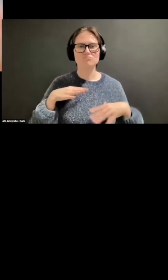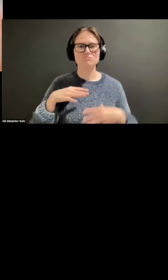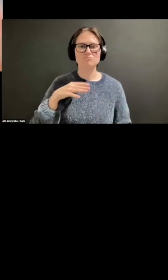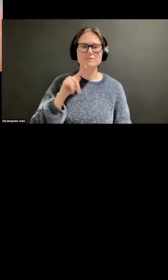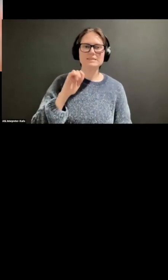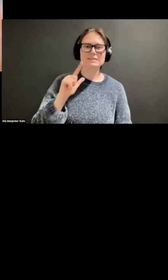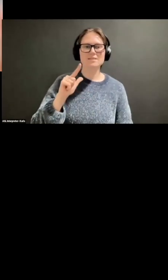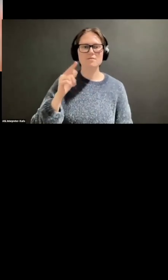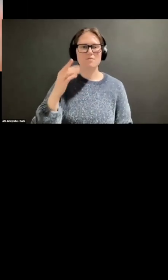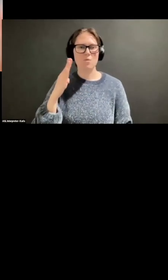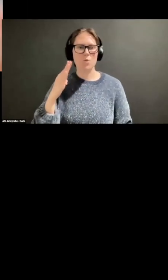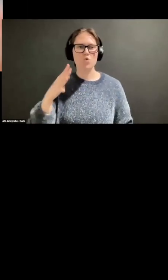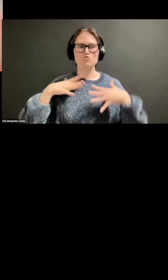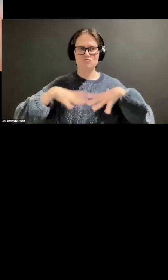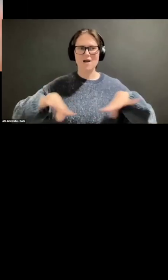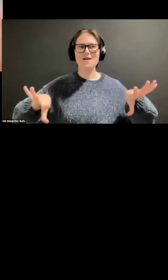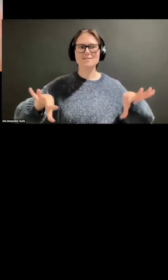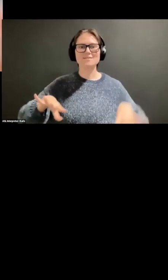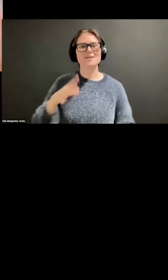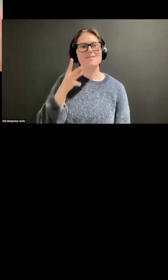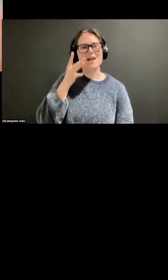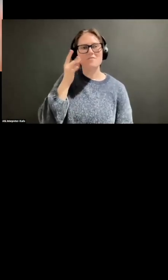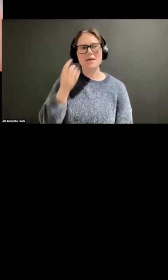and I have a cap that keeps popping up occasionally